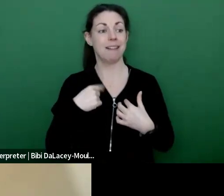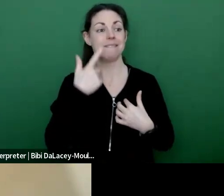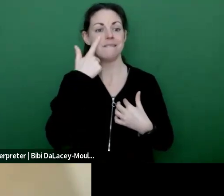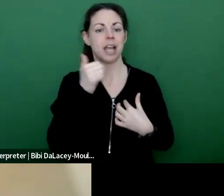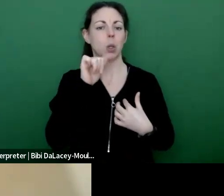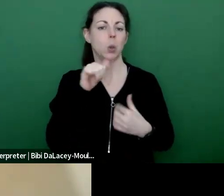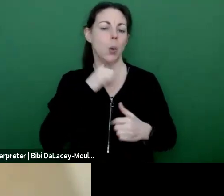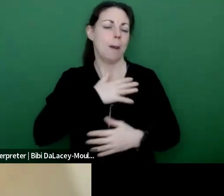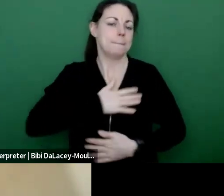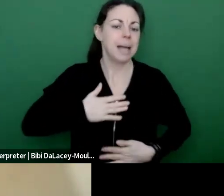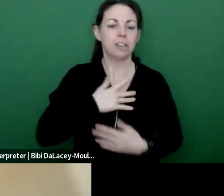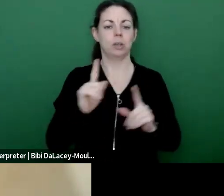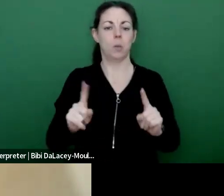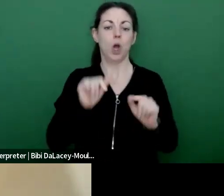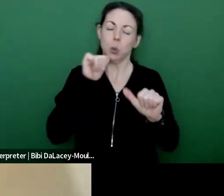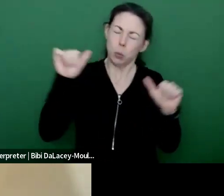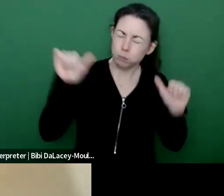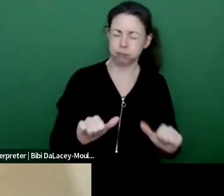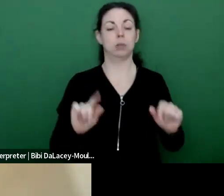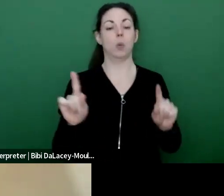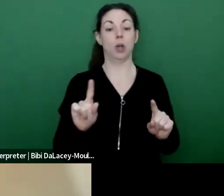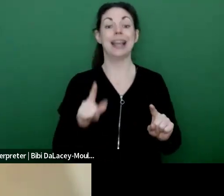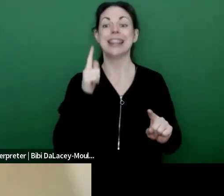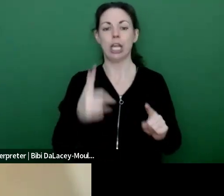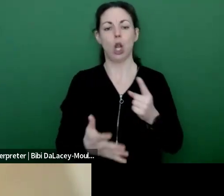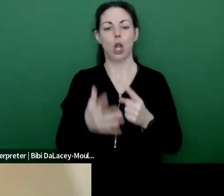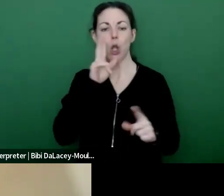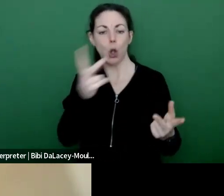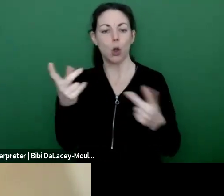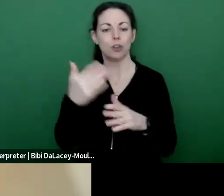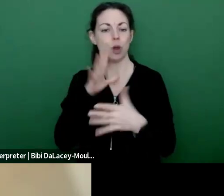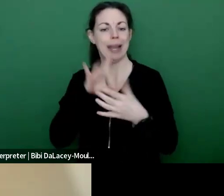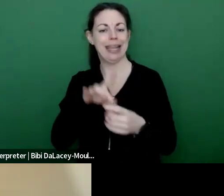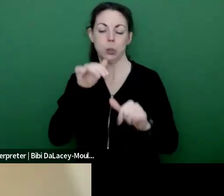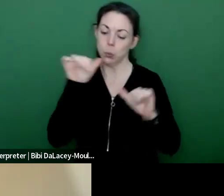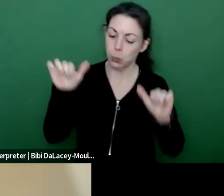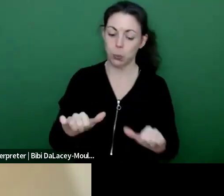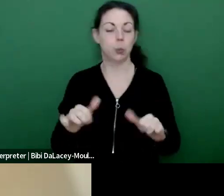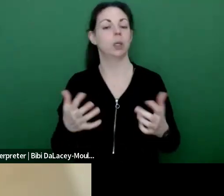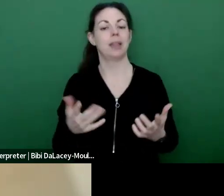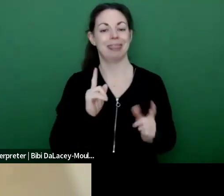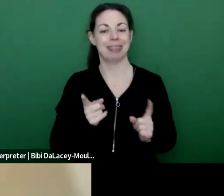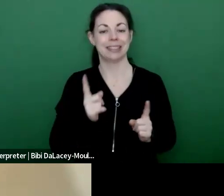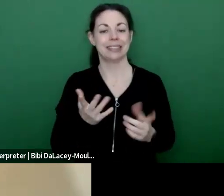and kind of try and get into something related to that. 'Cause I think that whilst it is difficult and you know, believe me,